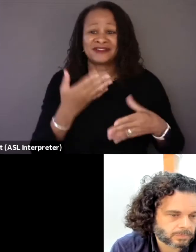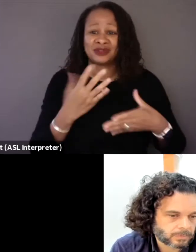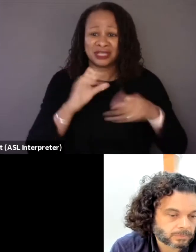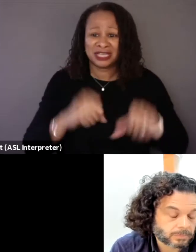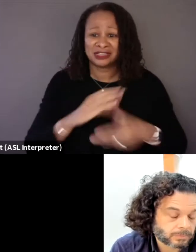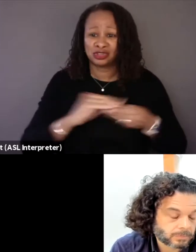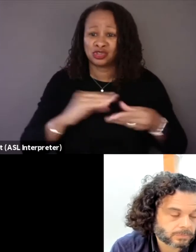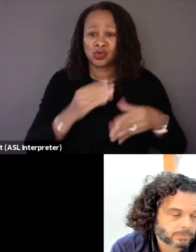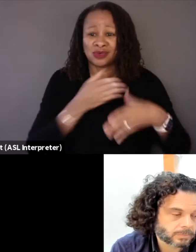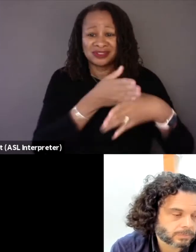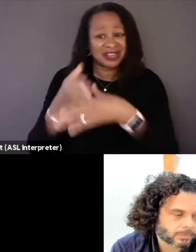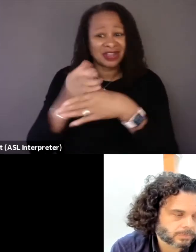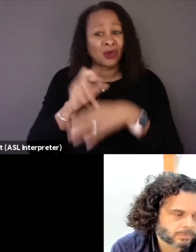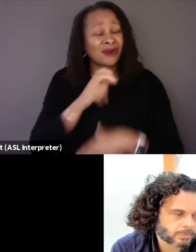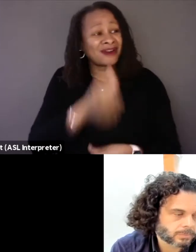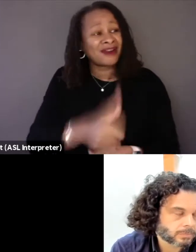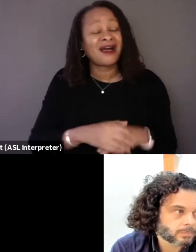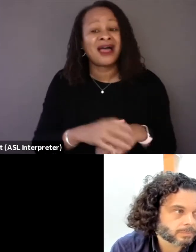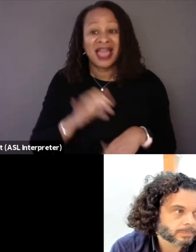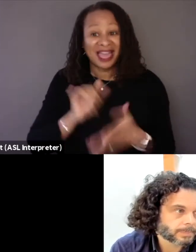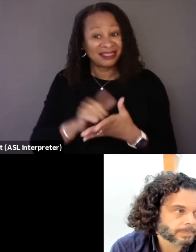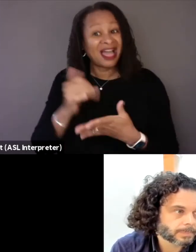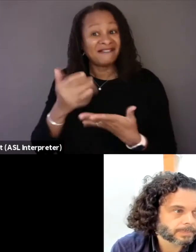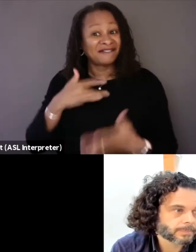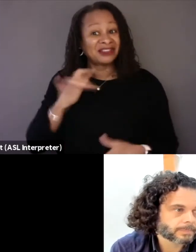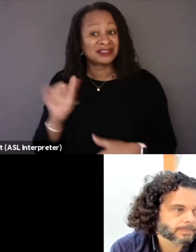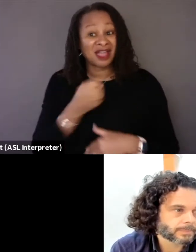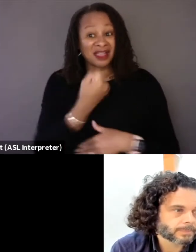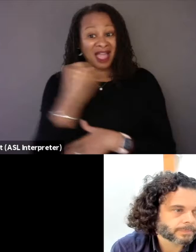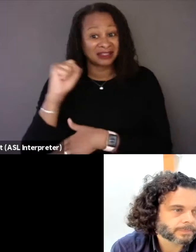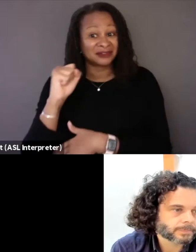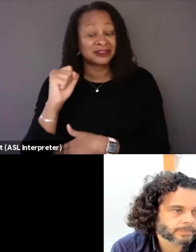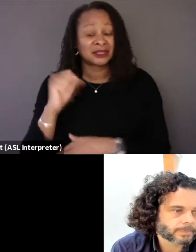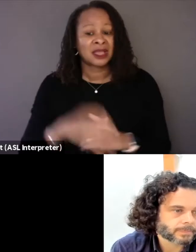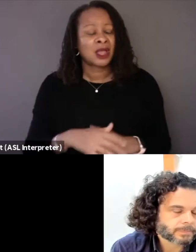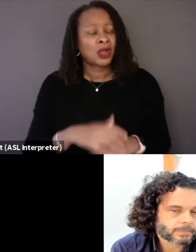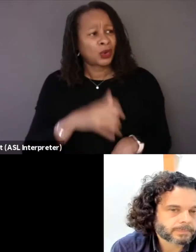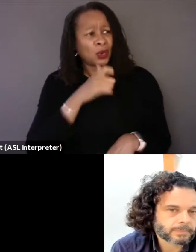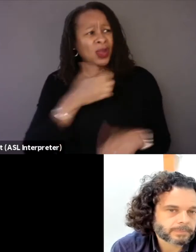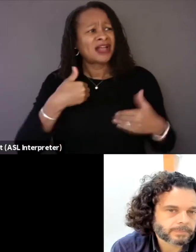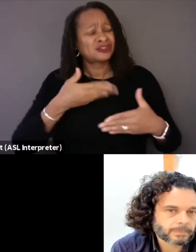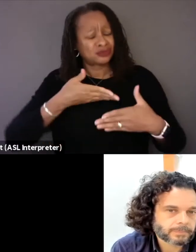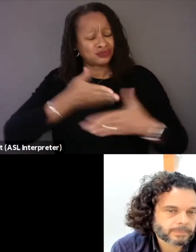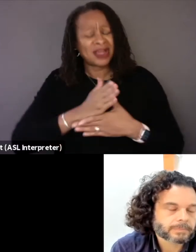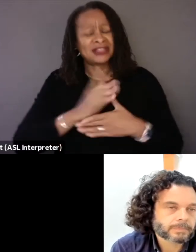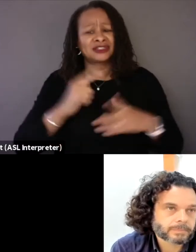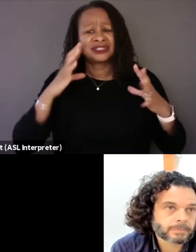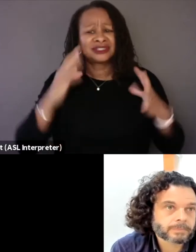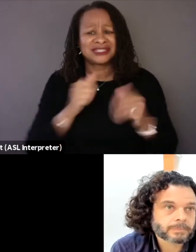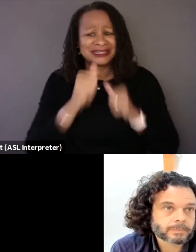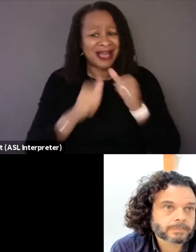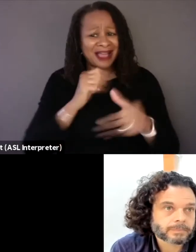that, that we definitely will get behind is like who, who is the right to deny a story to be made. And, and I don't think that's,